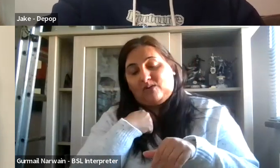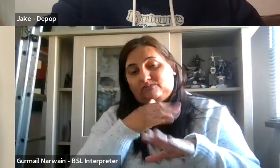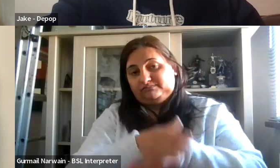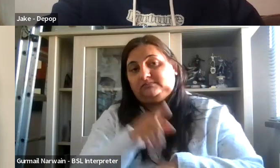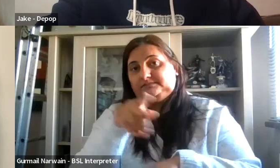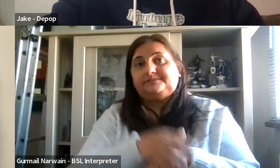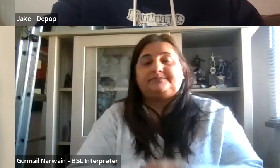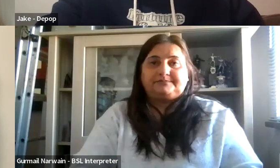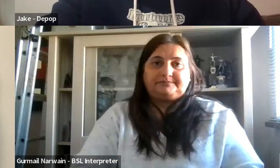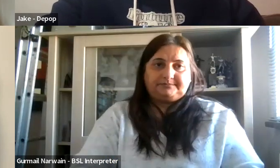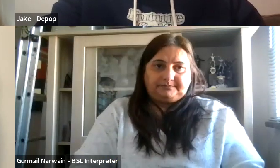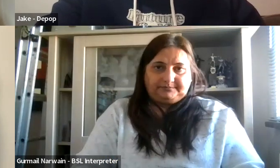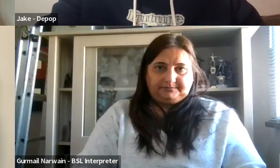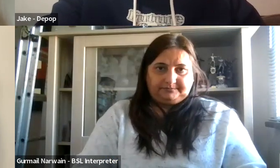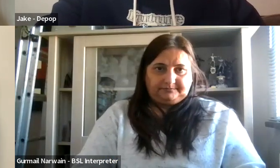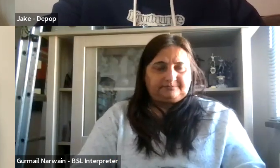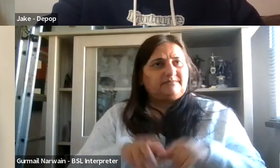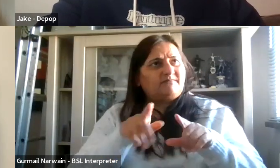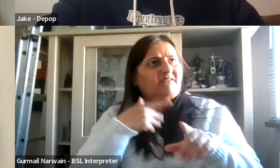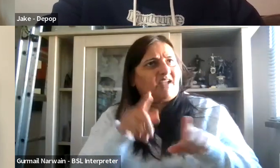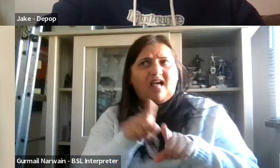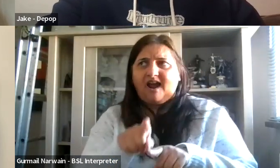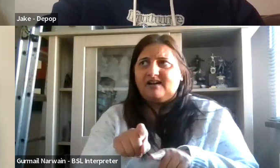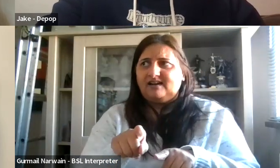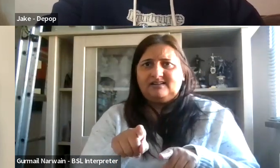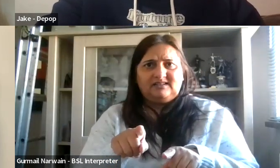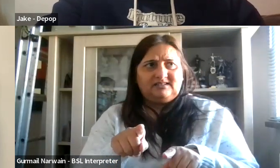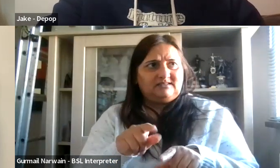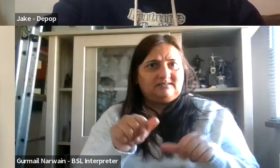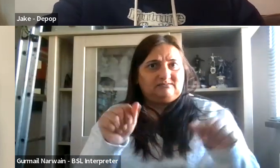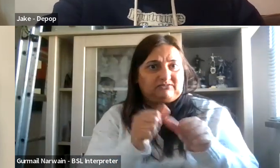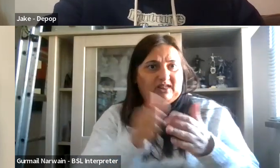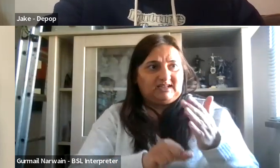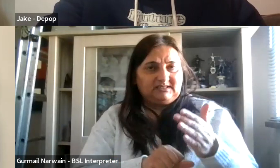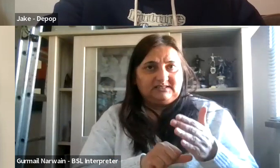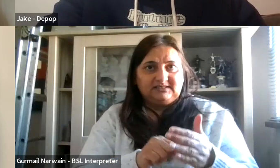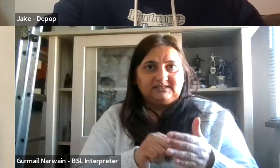Whatever is important to employers at the time is where we'd want to focus our efforts. Yeah. Almost sounds like it would be a shorter list to ask who is not supported between the E.R. Yeah, so oversize like, it'd be it'd be a shorter list to ask who isn't supported in